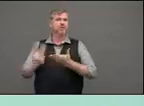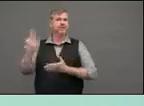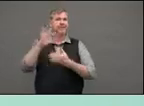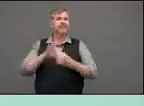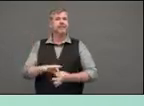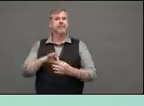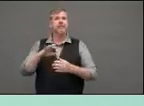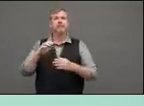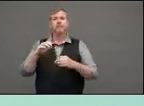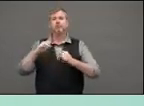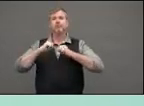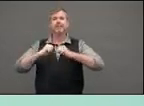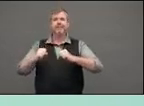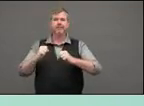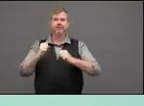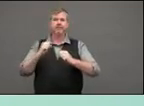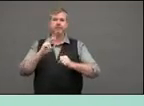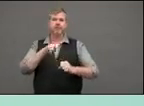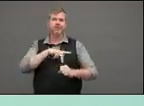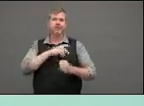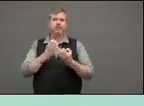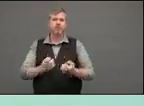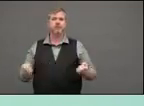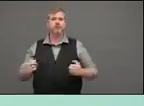out of harm so i know how important this is